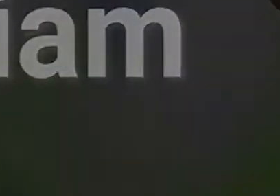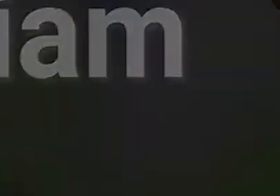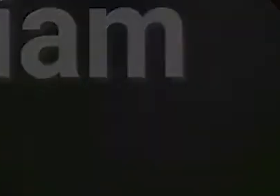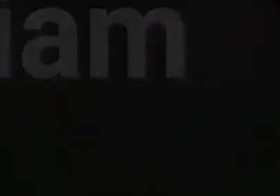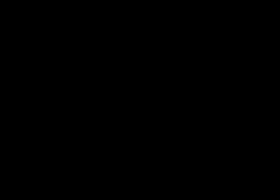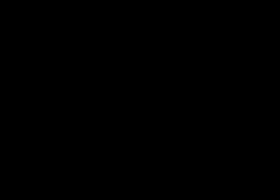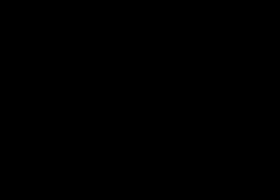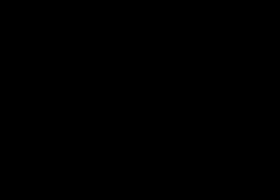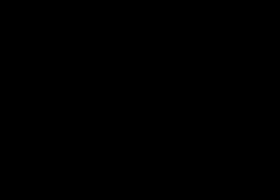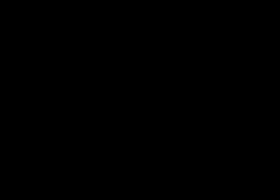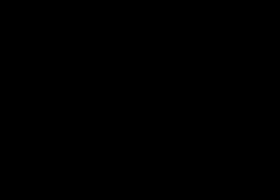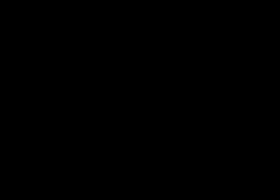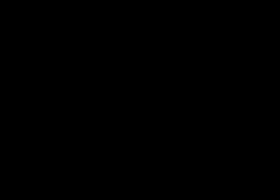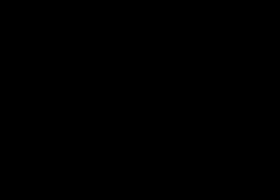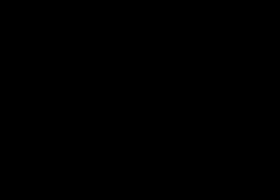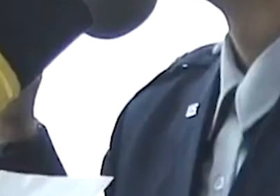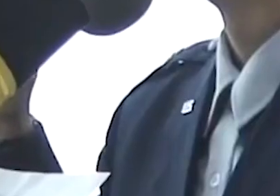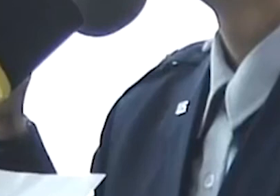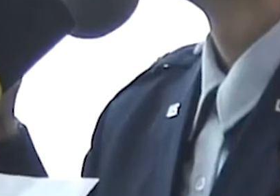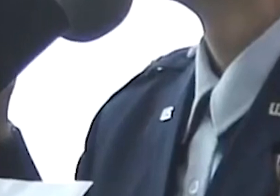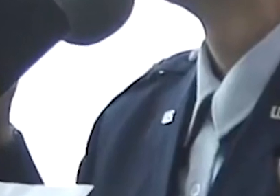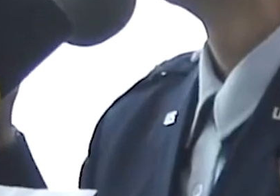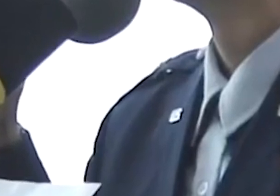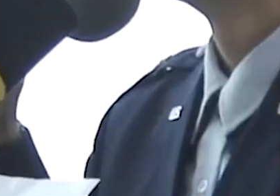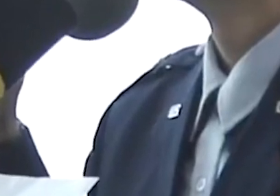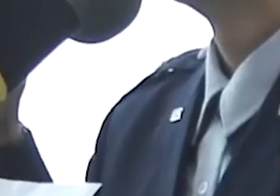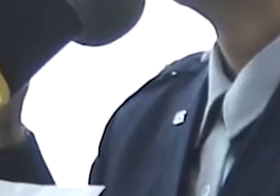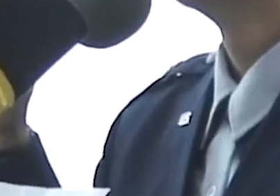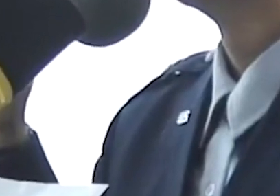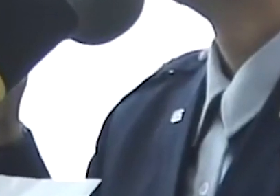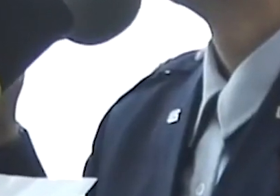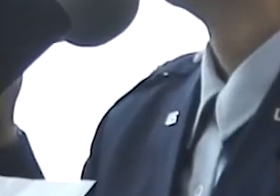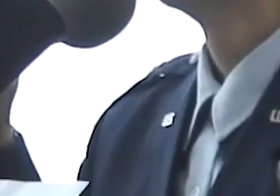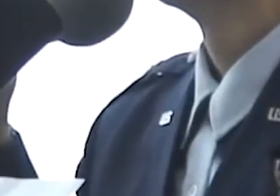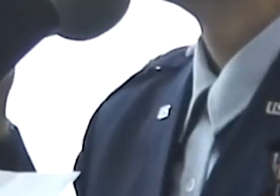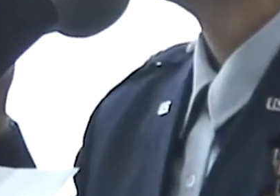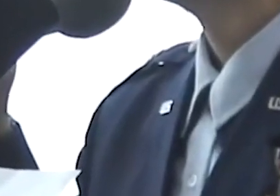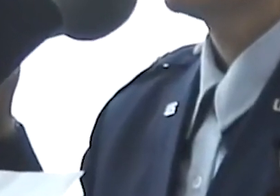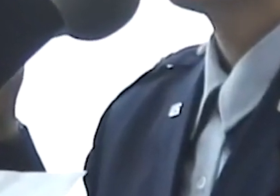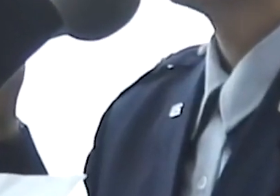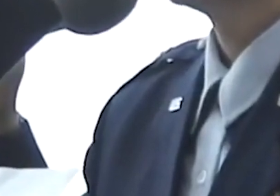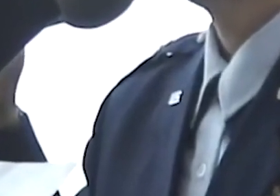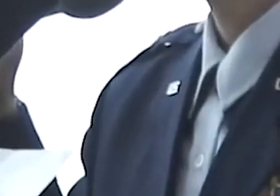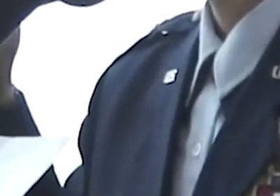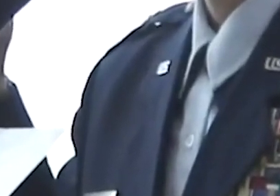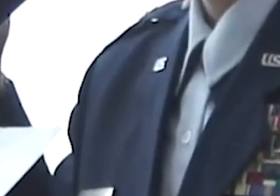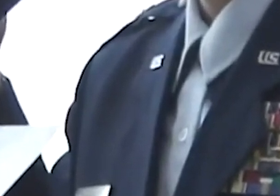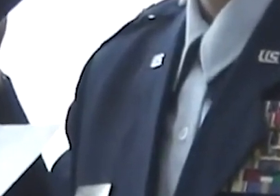In a recent promotion ceremony, Carol Timmons made history when she became the first ever female to be promoted to the rank of